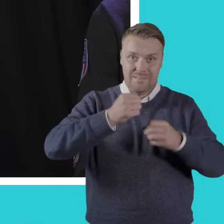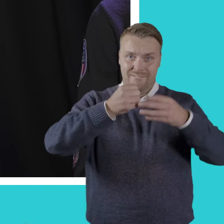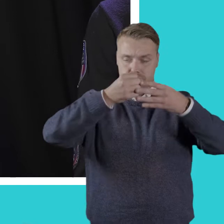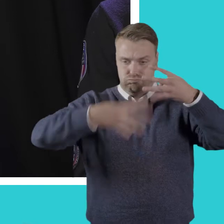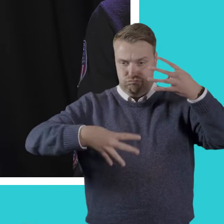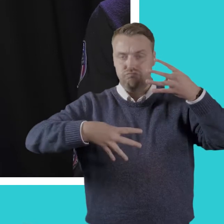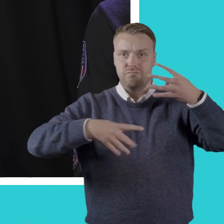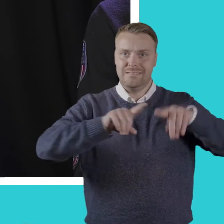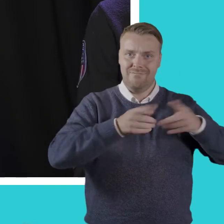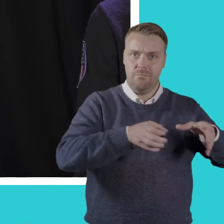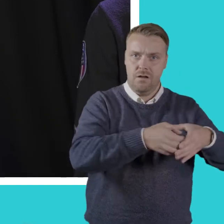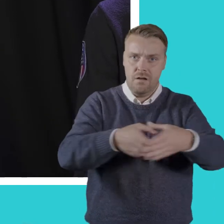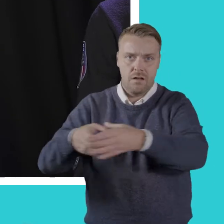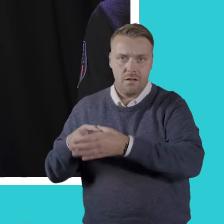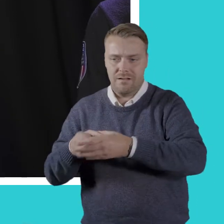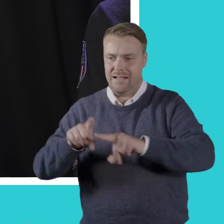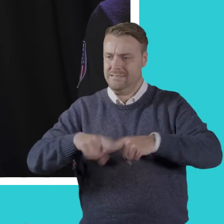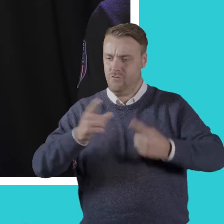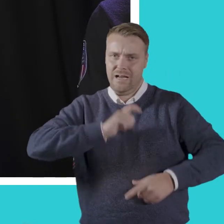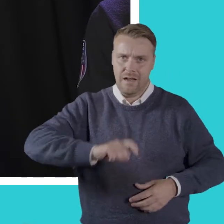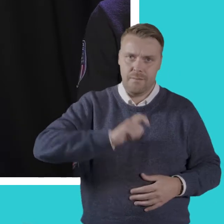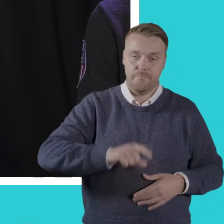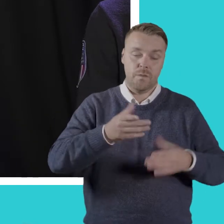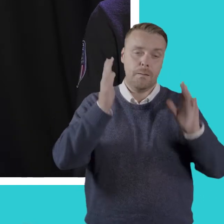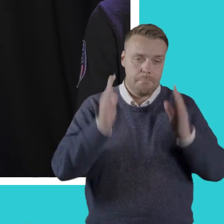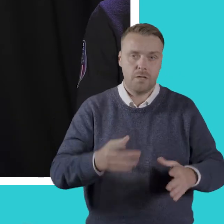protected characteristic and like we must keep talking about those nuances